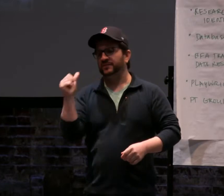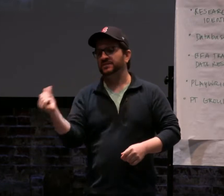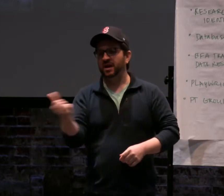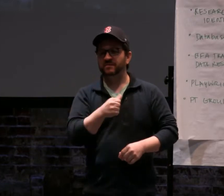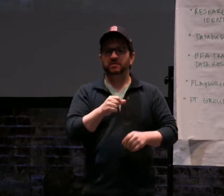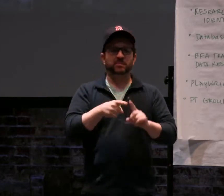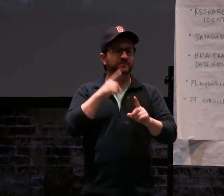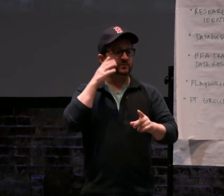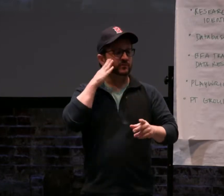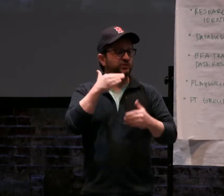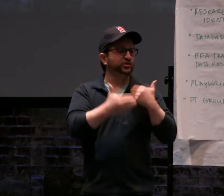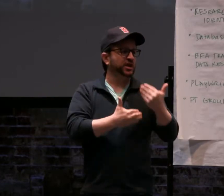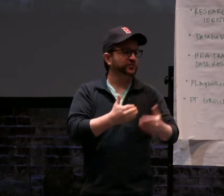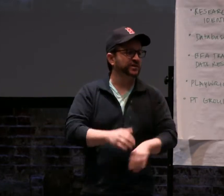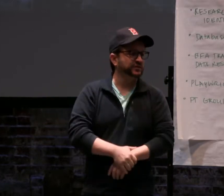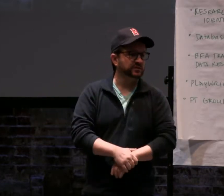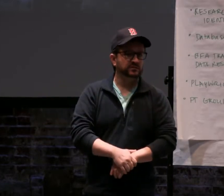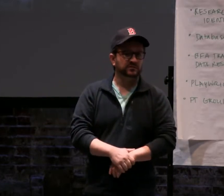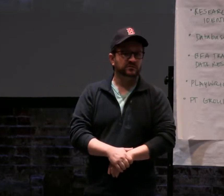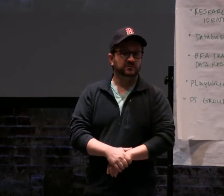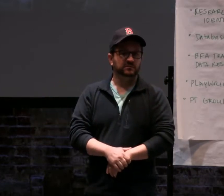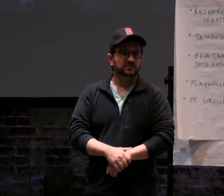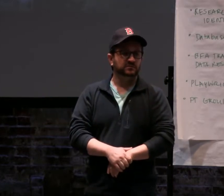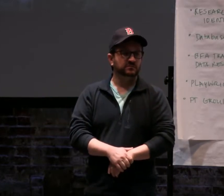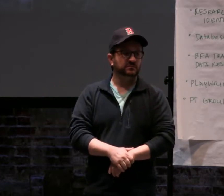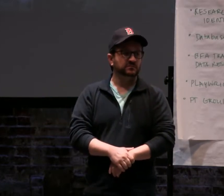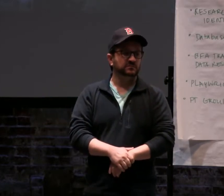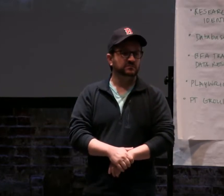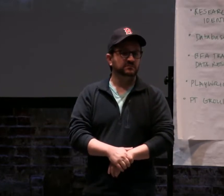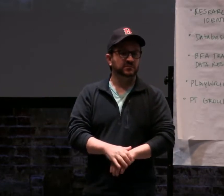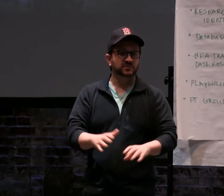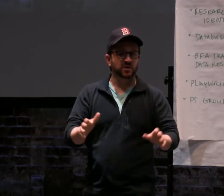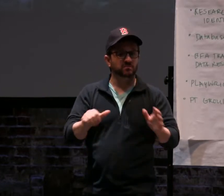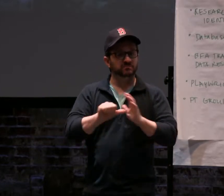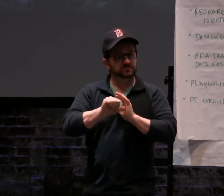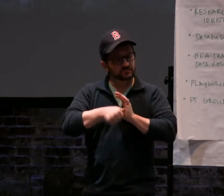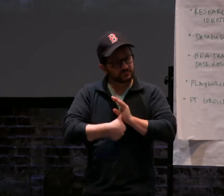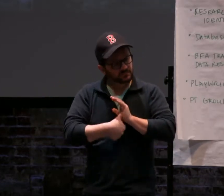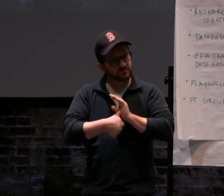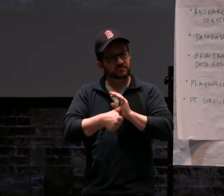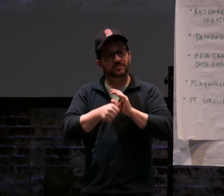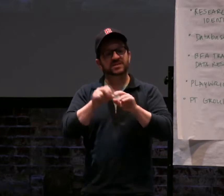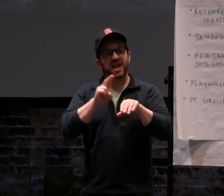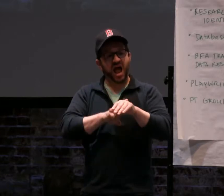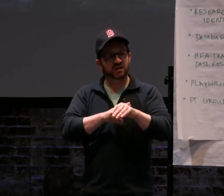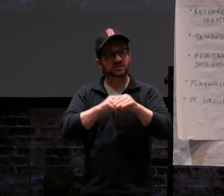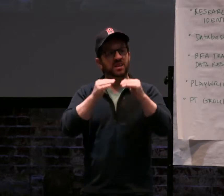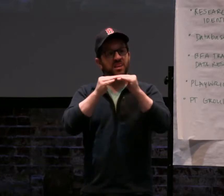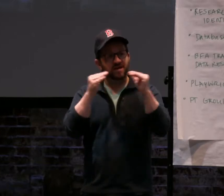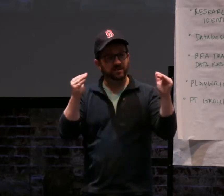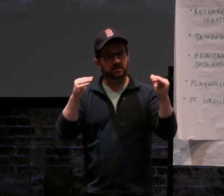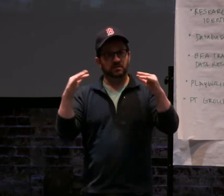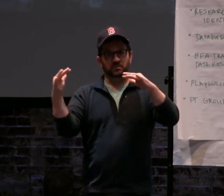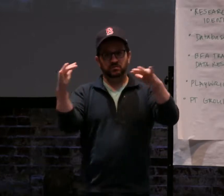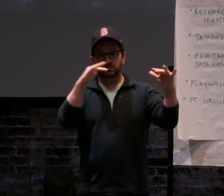The worst thing to do is to give up. Think about future generations and don't give up, especially on behalf of them.